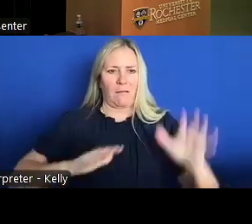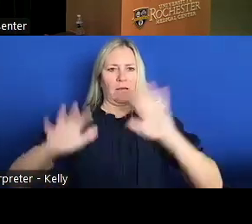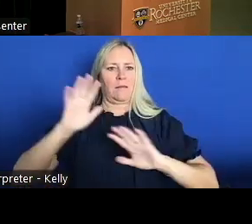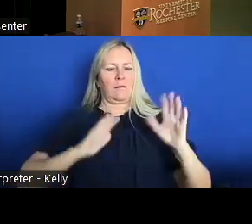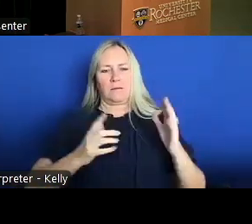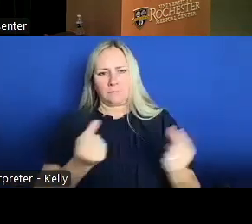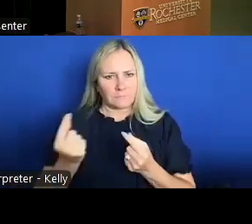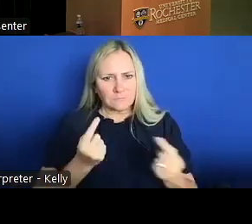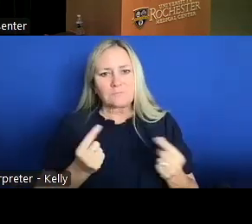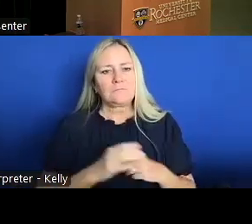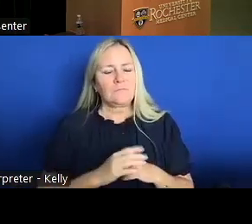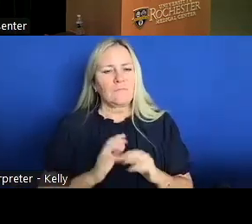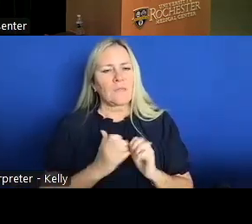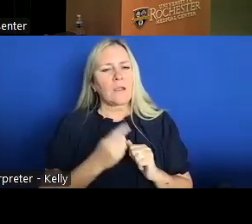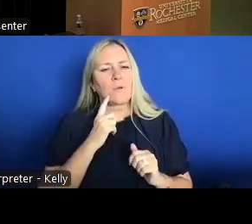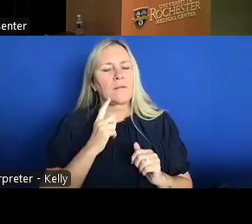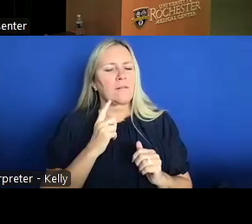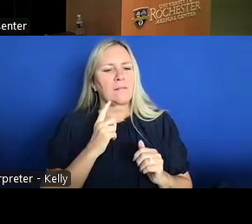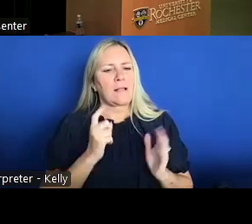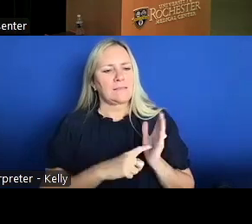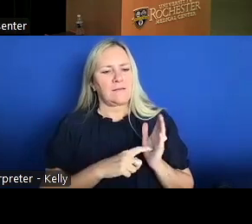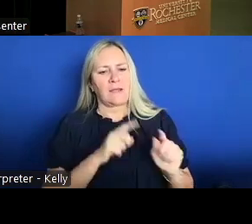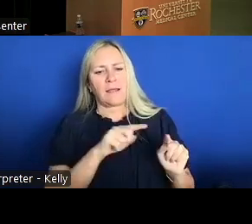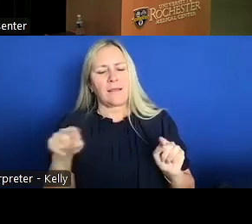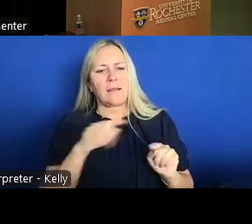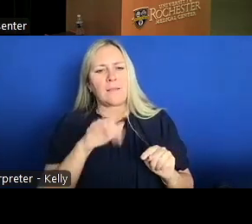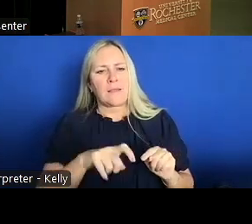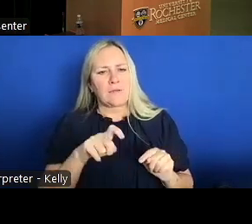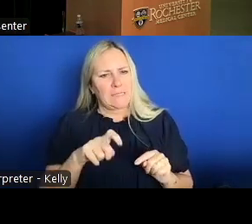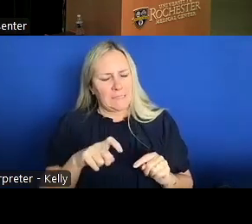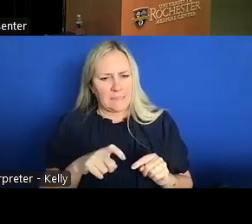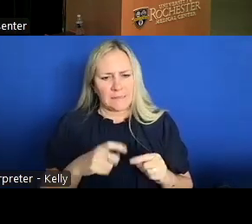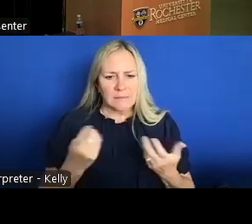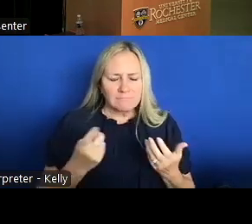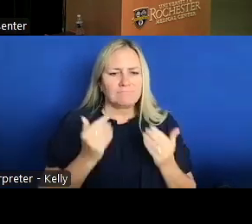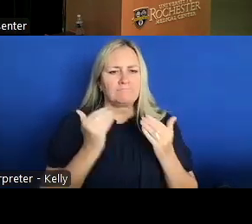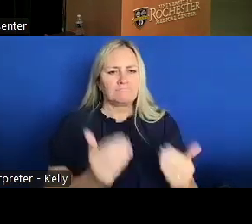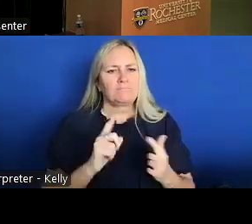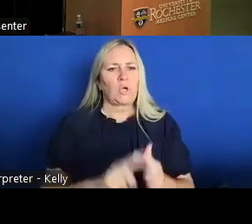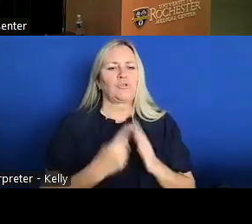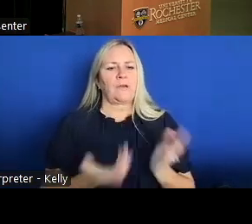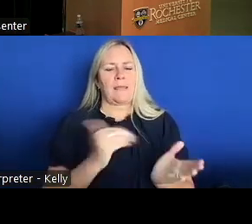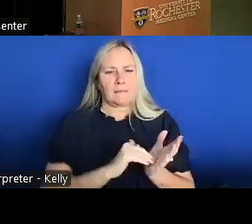identify uh what their needs are to recalibrate to go forward the death of an only child